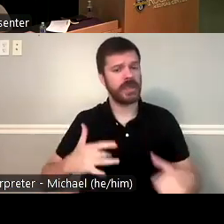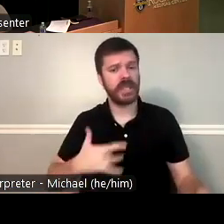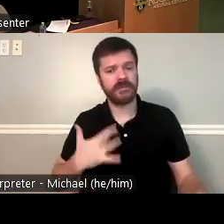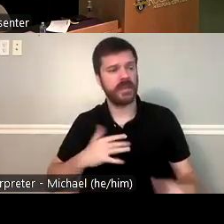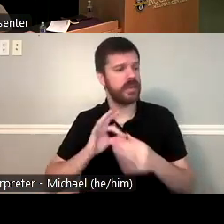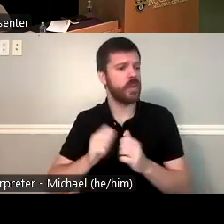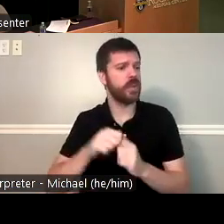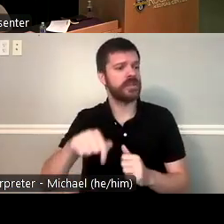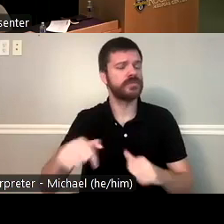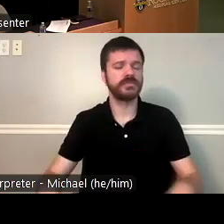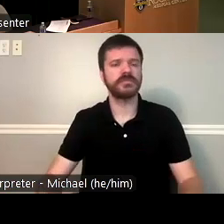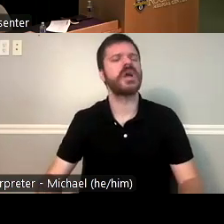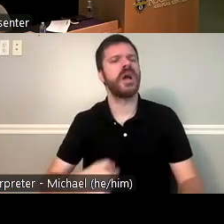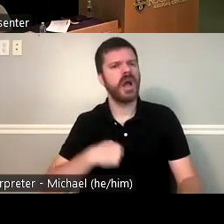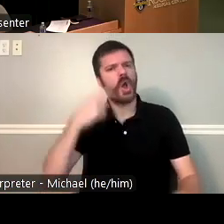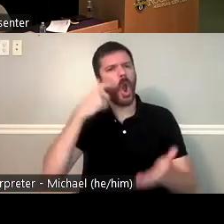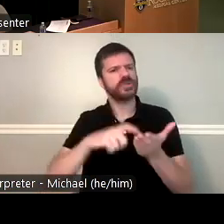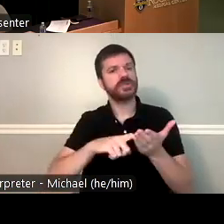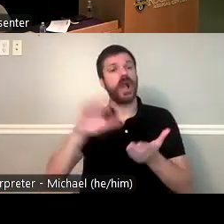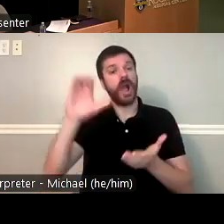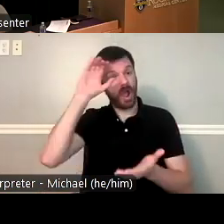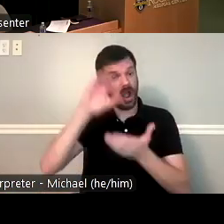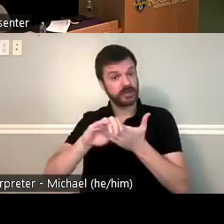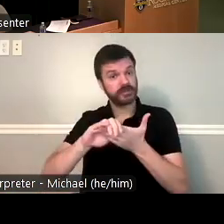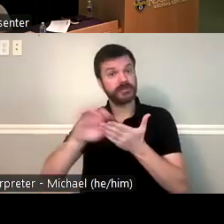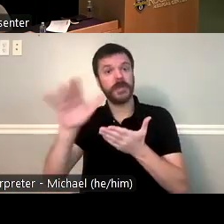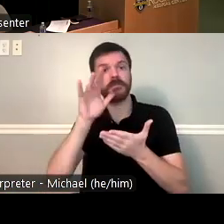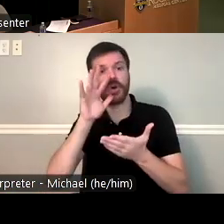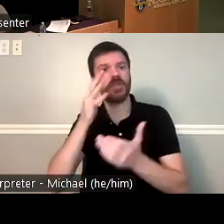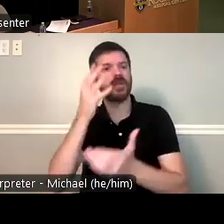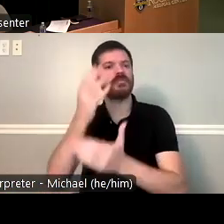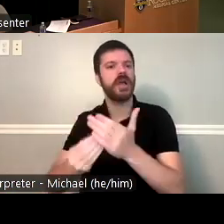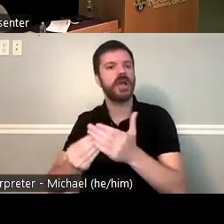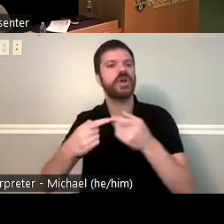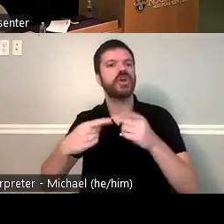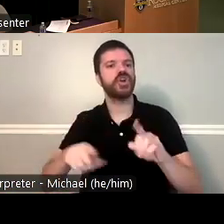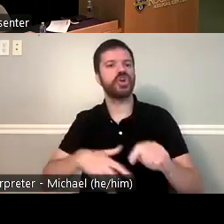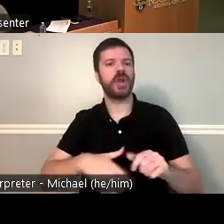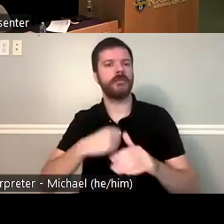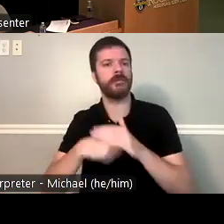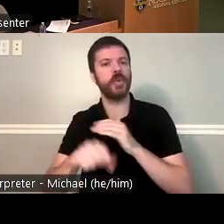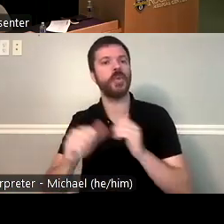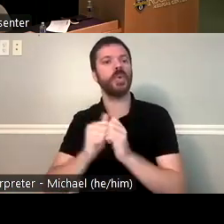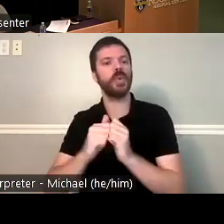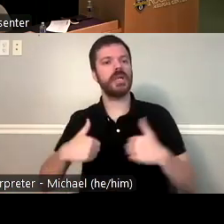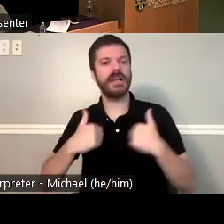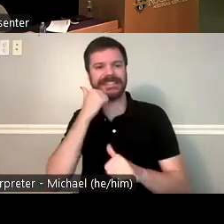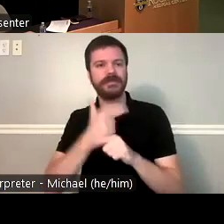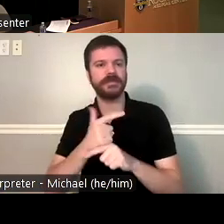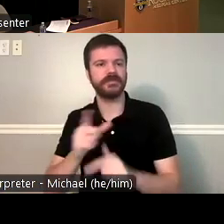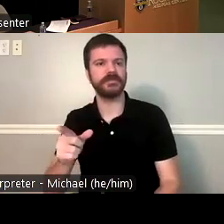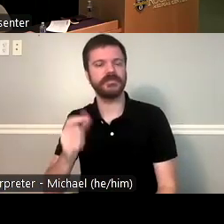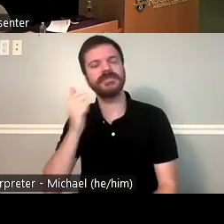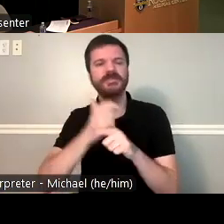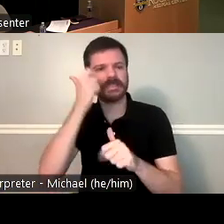I noticed that the husband's mother had died in childbirth with his younger sibling so we